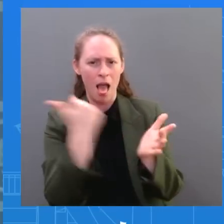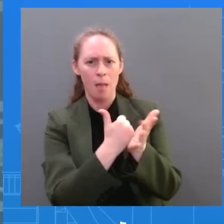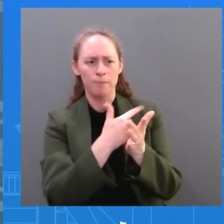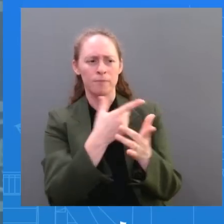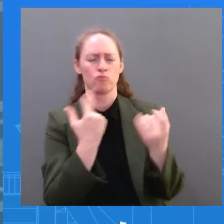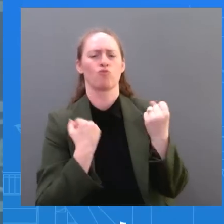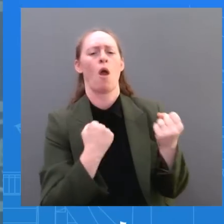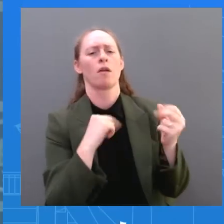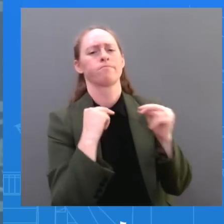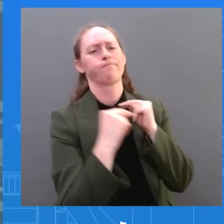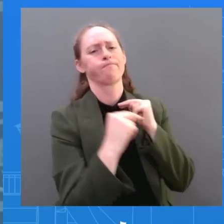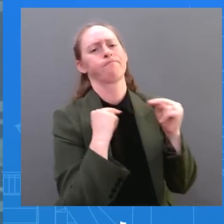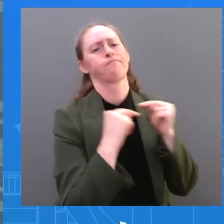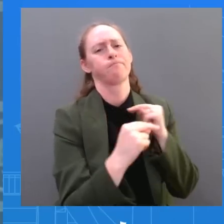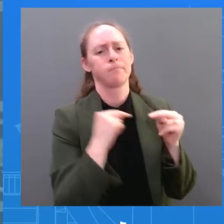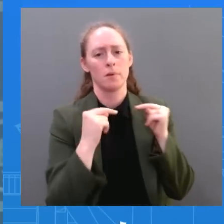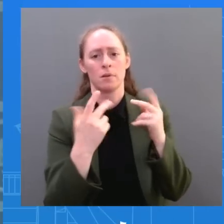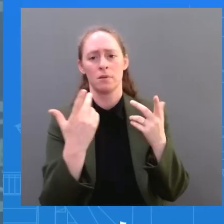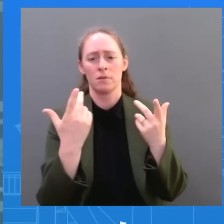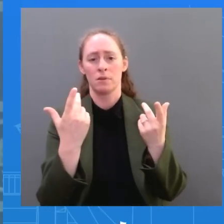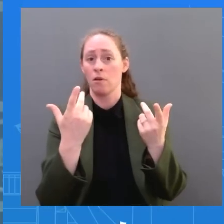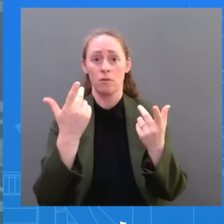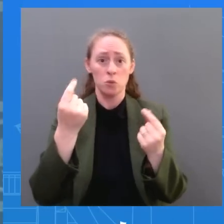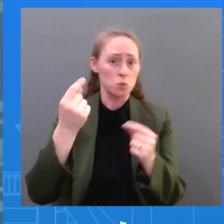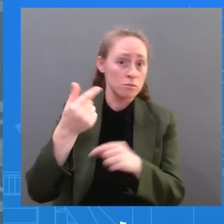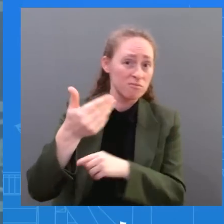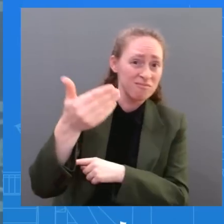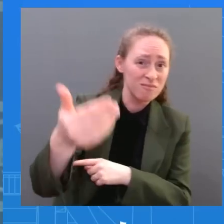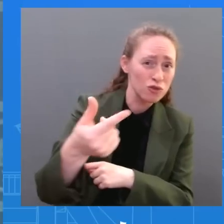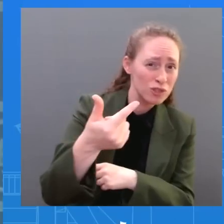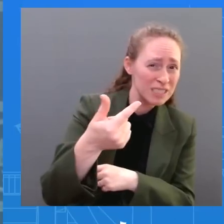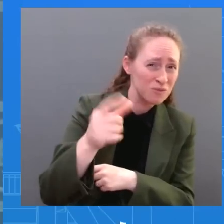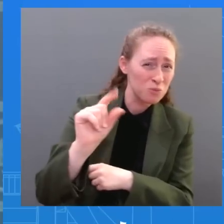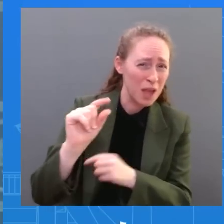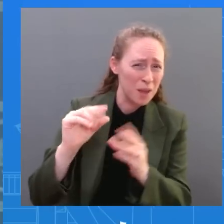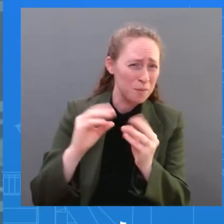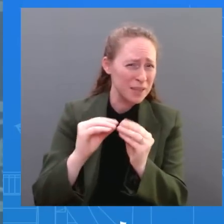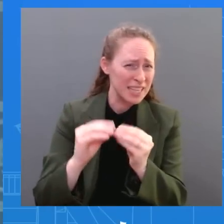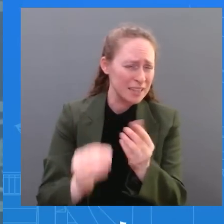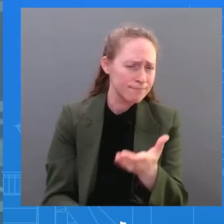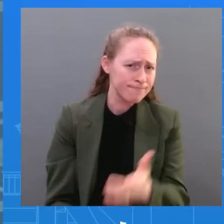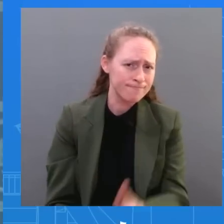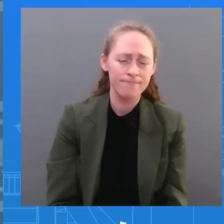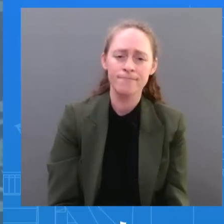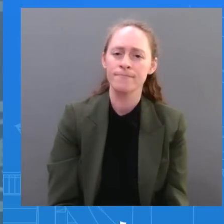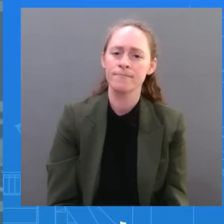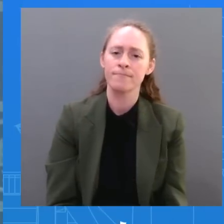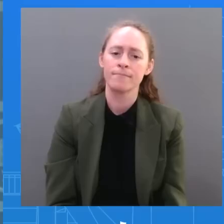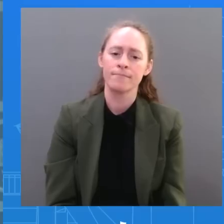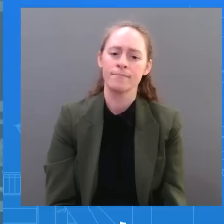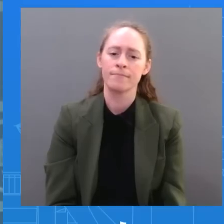to your last question, first -- as the President has said many times: No conversation about Ukraine without Ukraine.